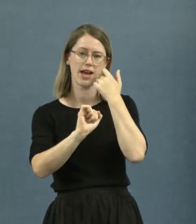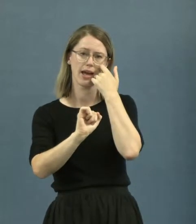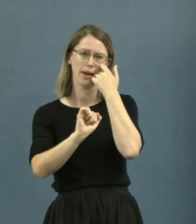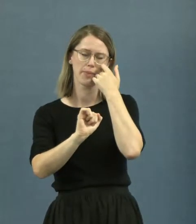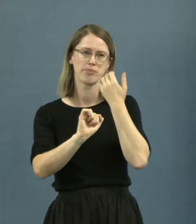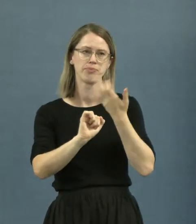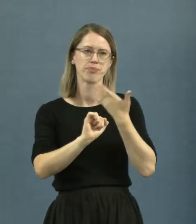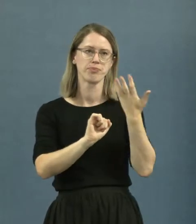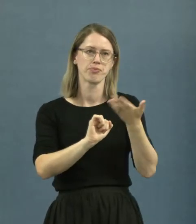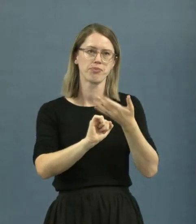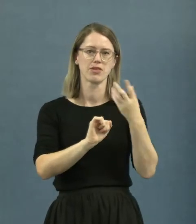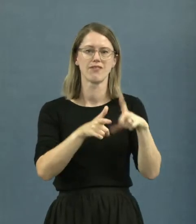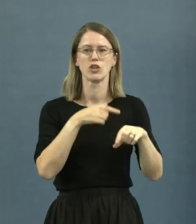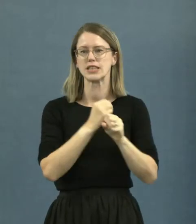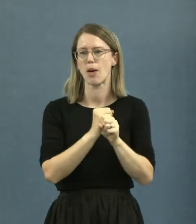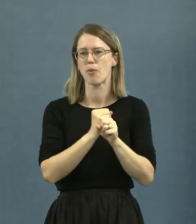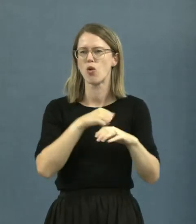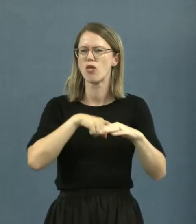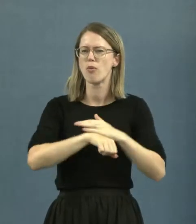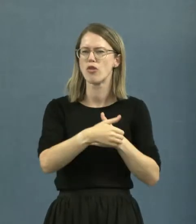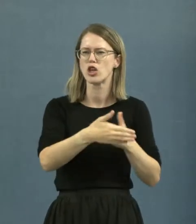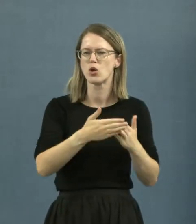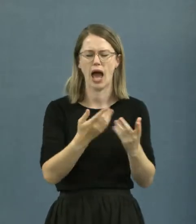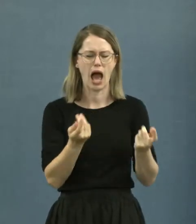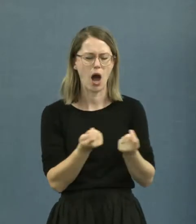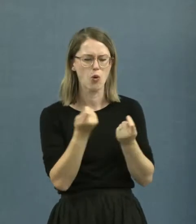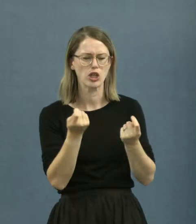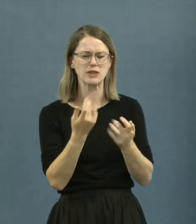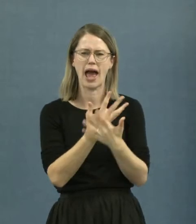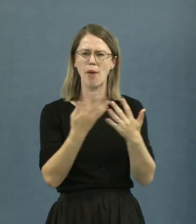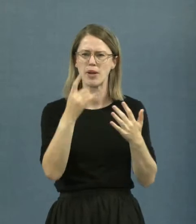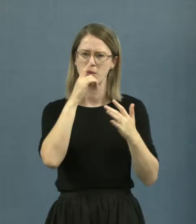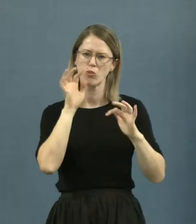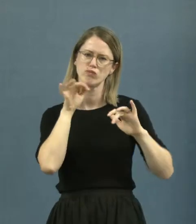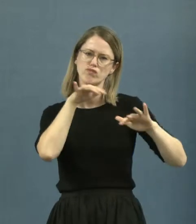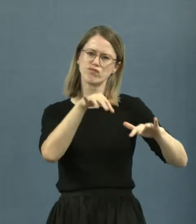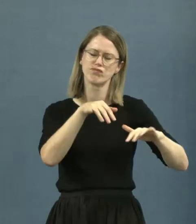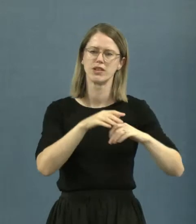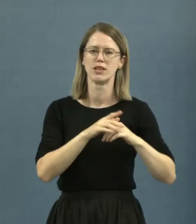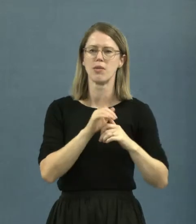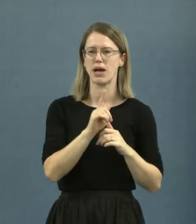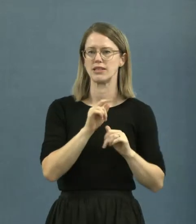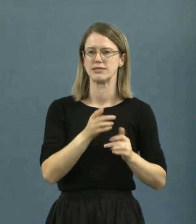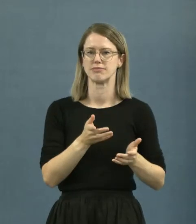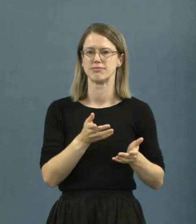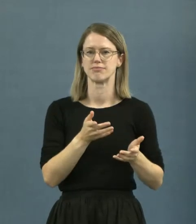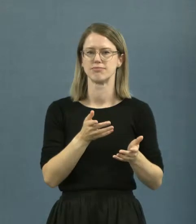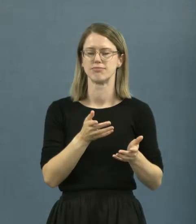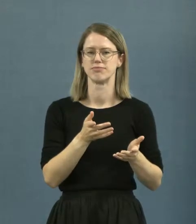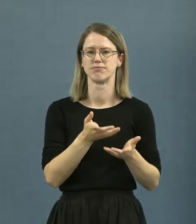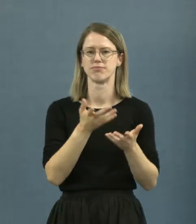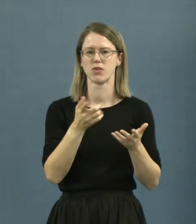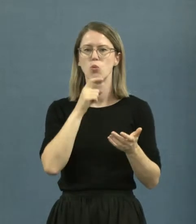particular birthing unit operates, you know, the flow of